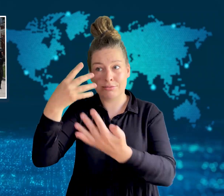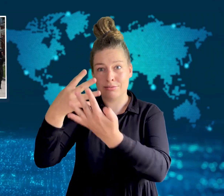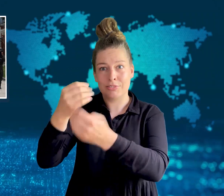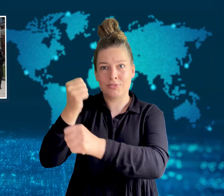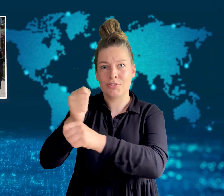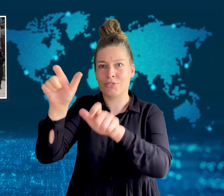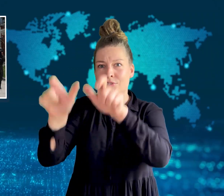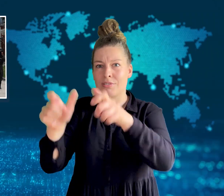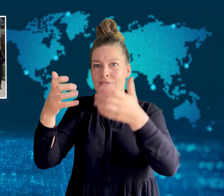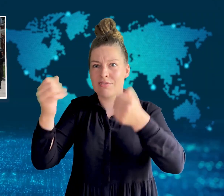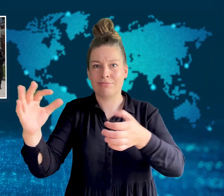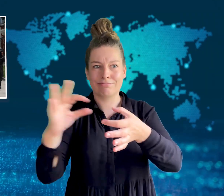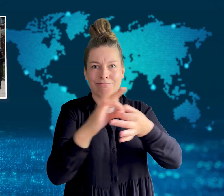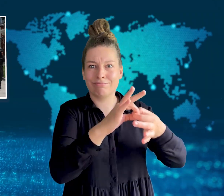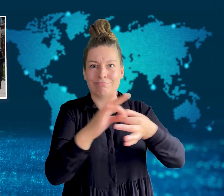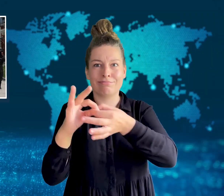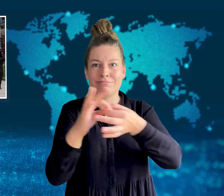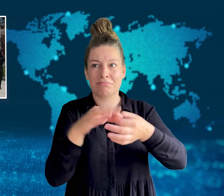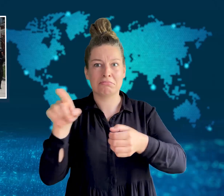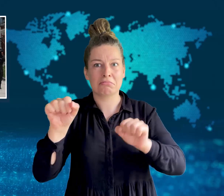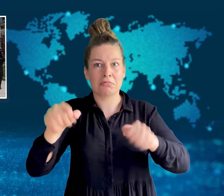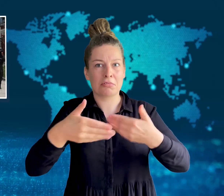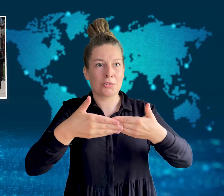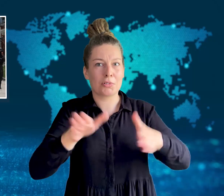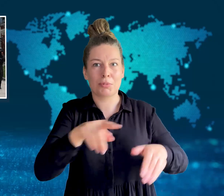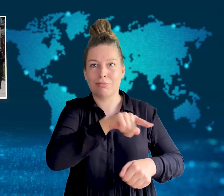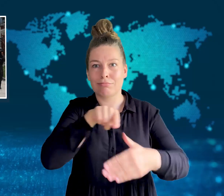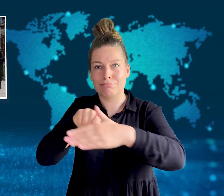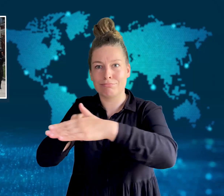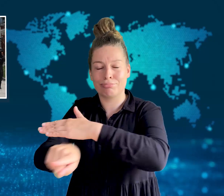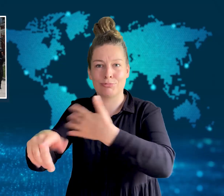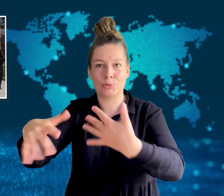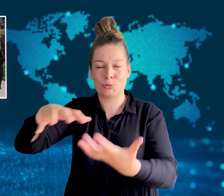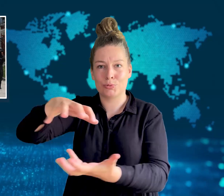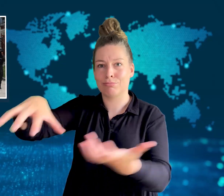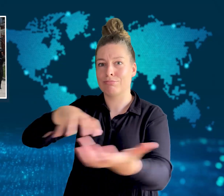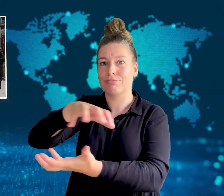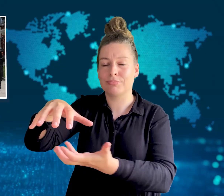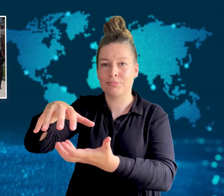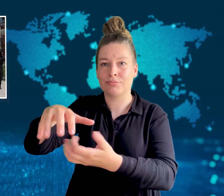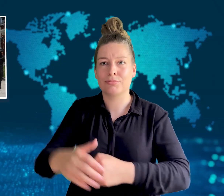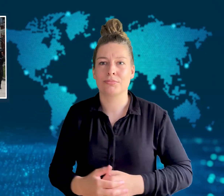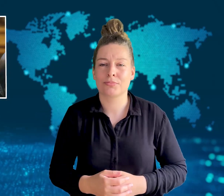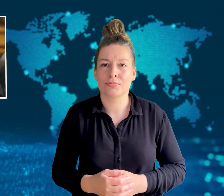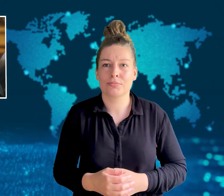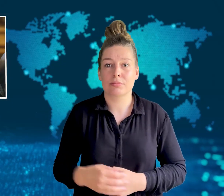and acquiescence of security authorities,"